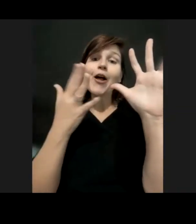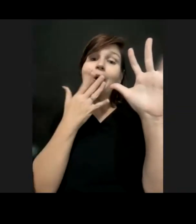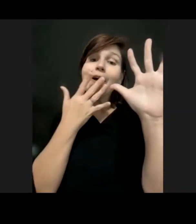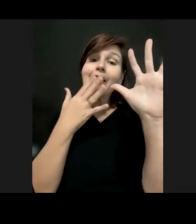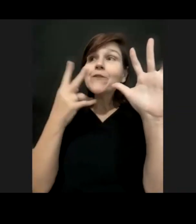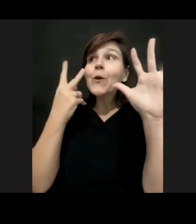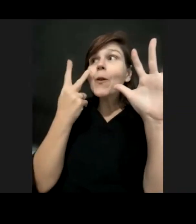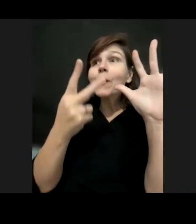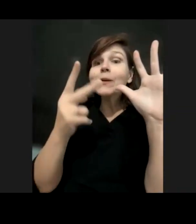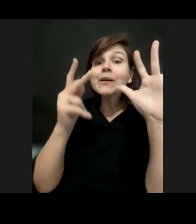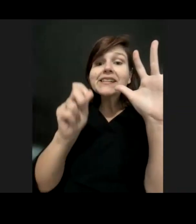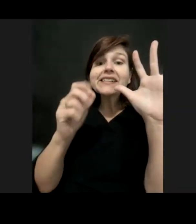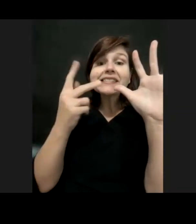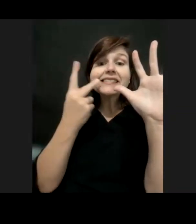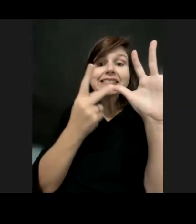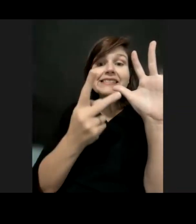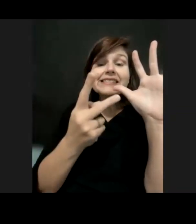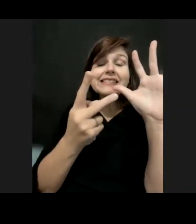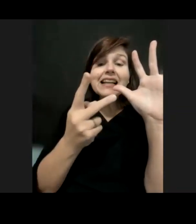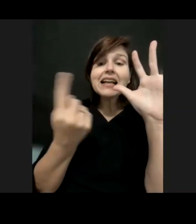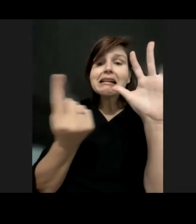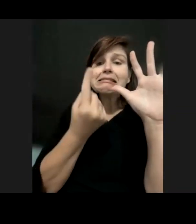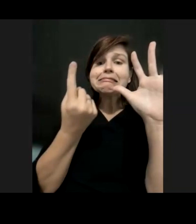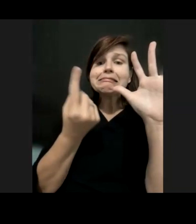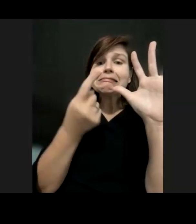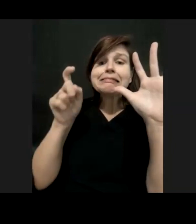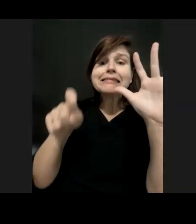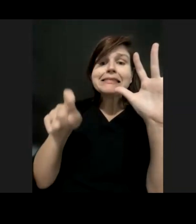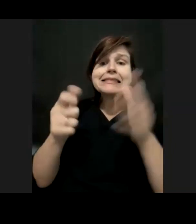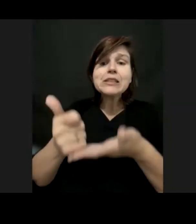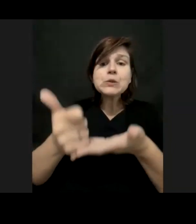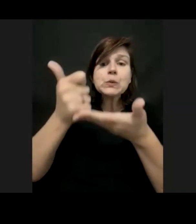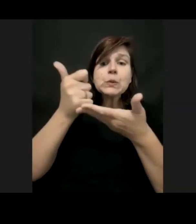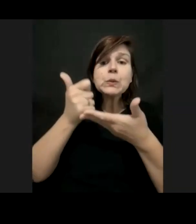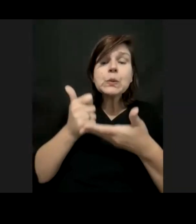But someone needs to help him bring those socks to the ground,